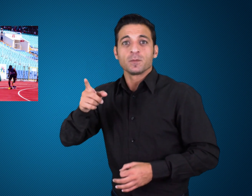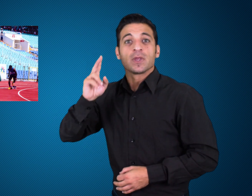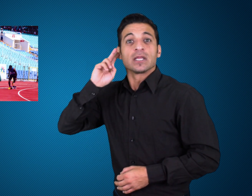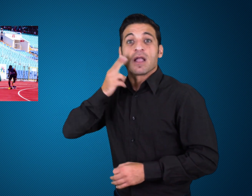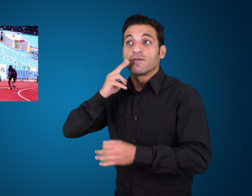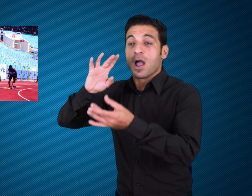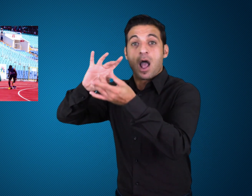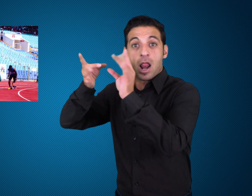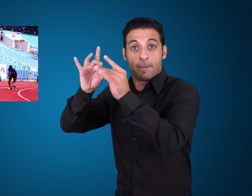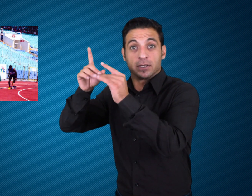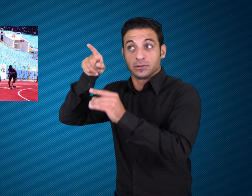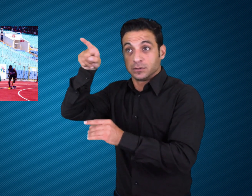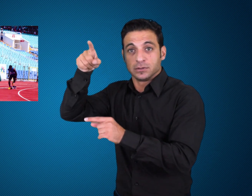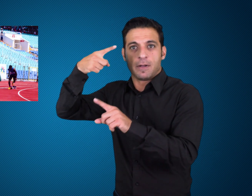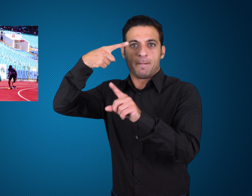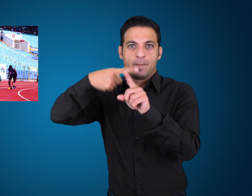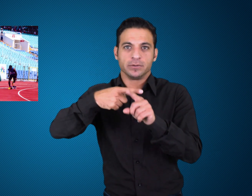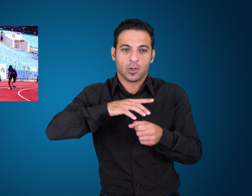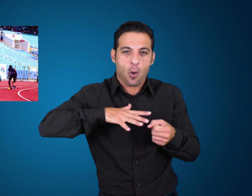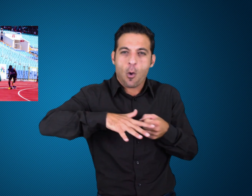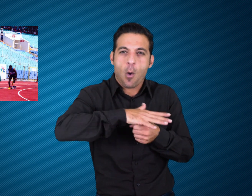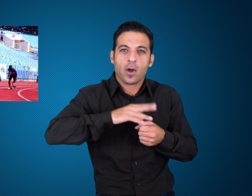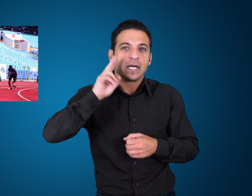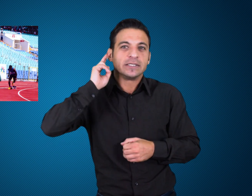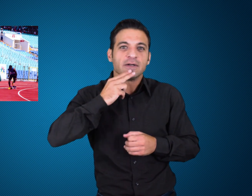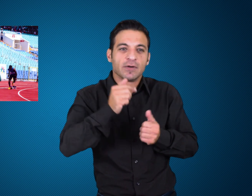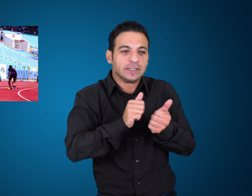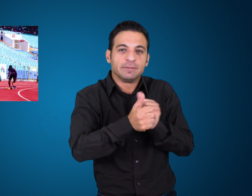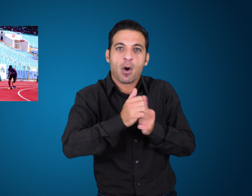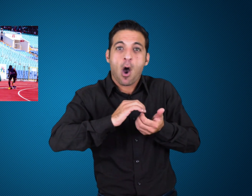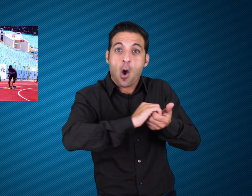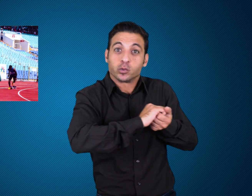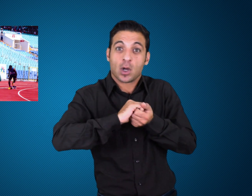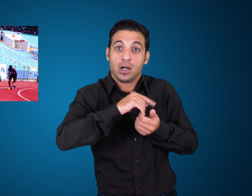the Deaflympics and local deaf sports